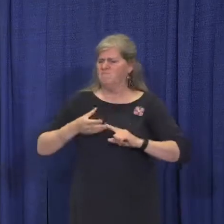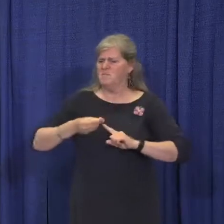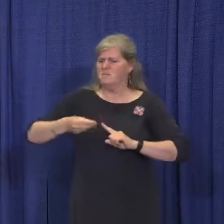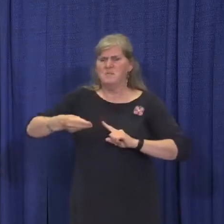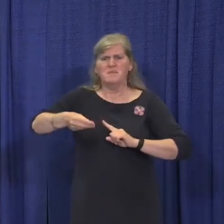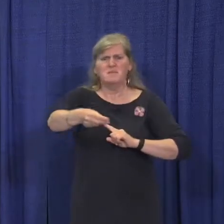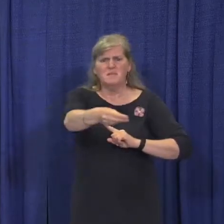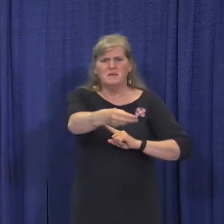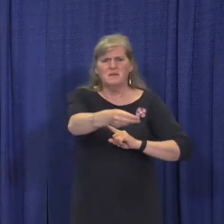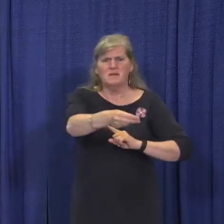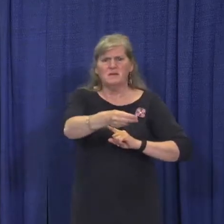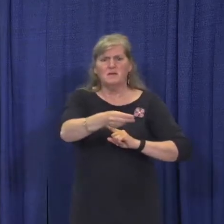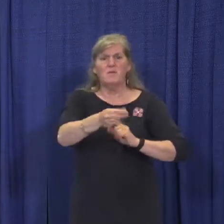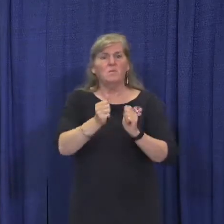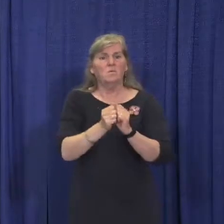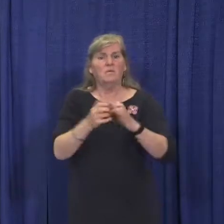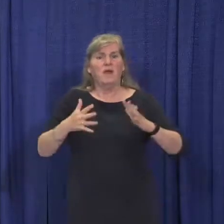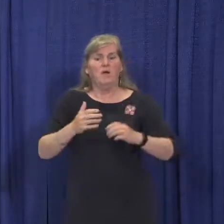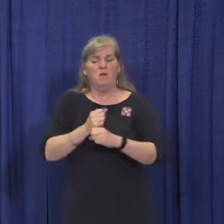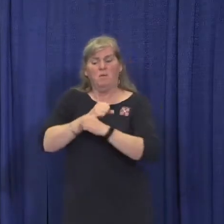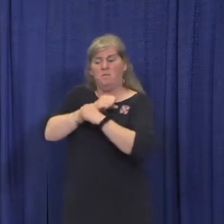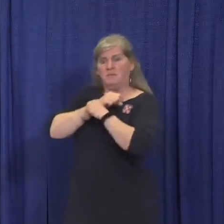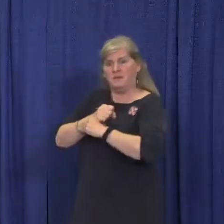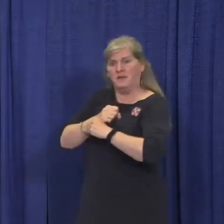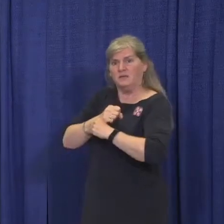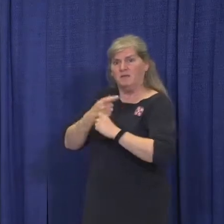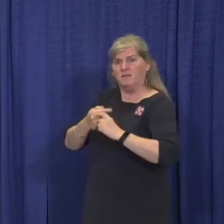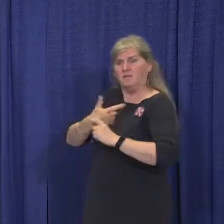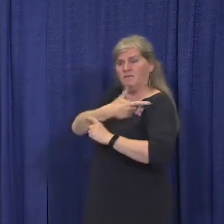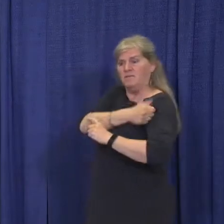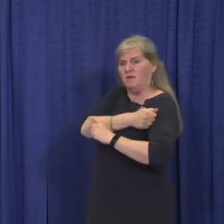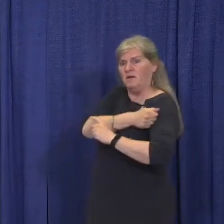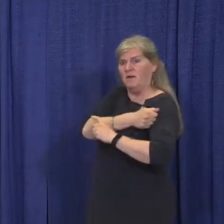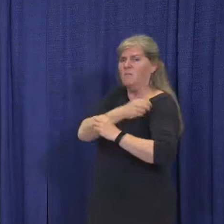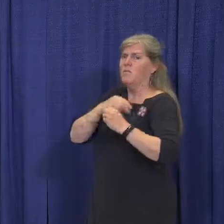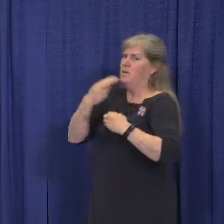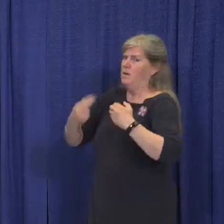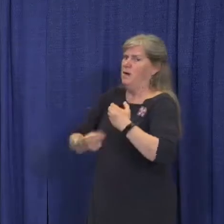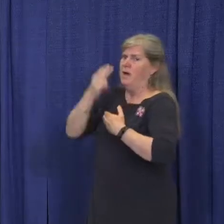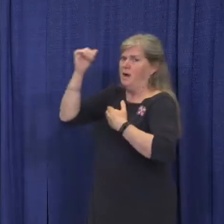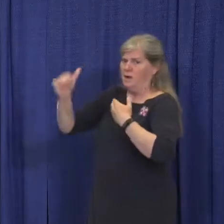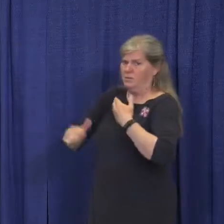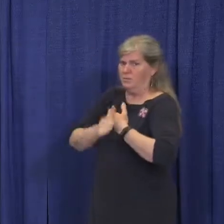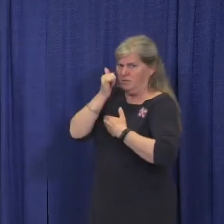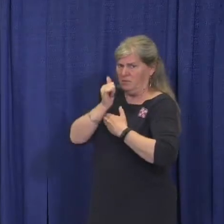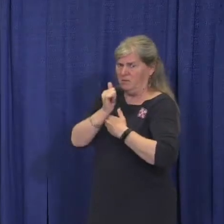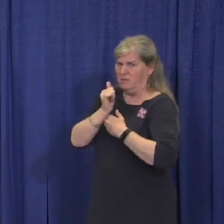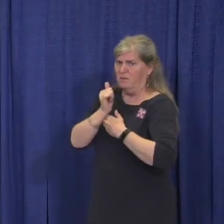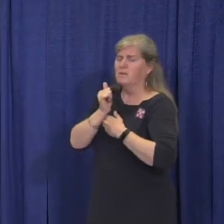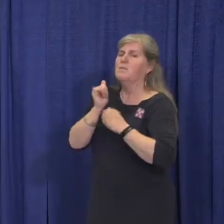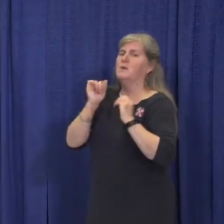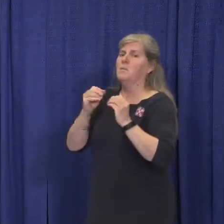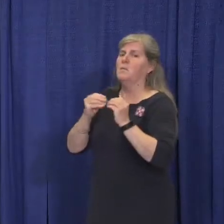vaccinated. Without the protection of the vaccine you are at much greater risk of having more severe